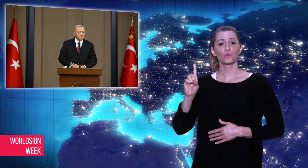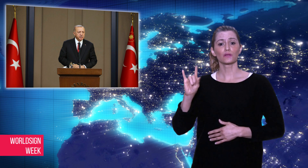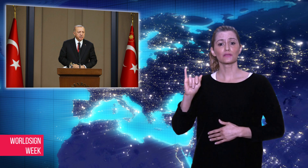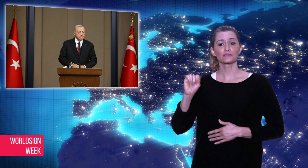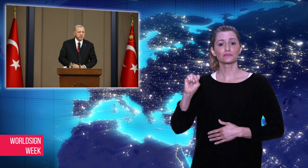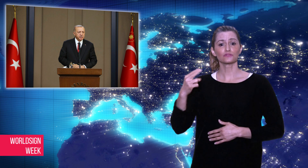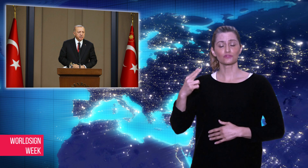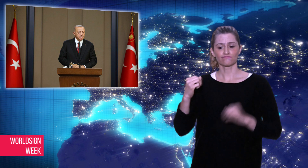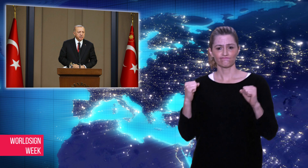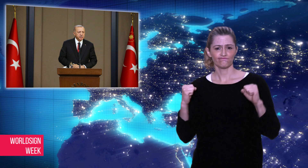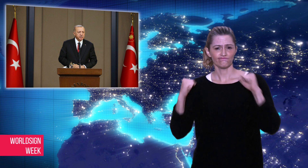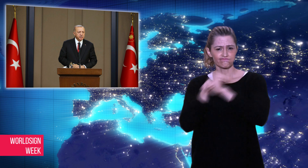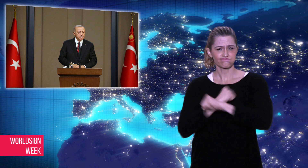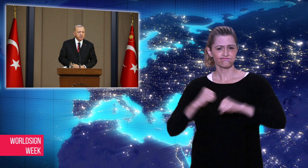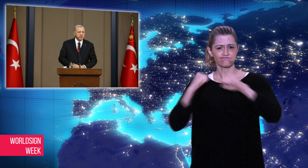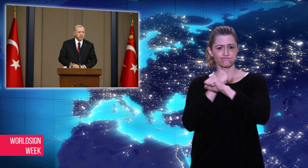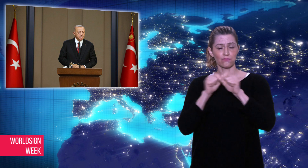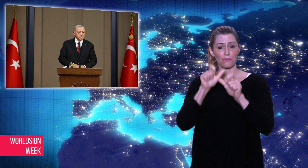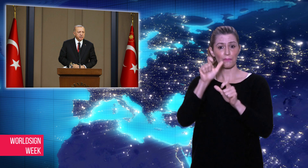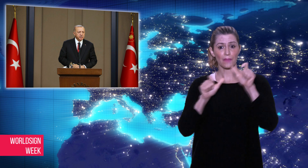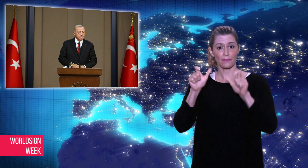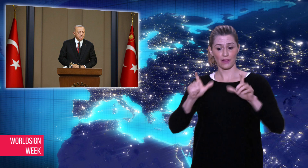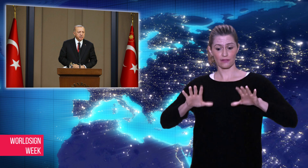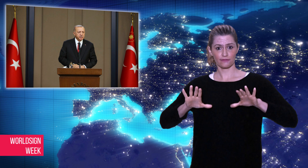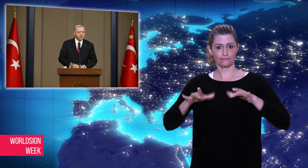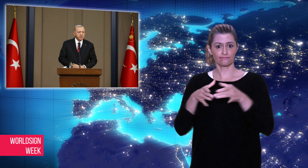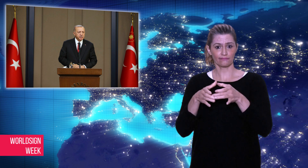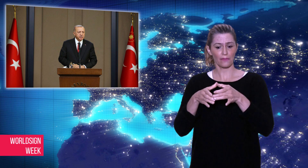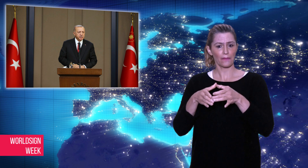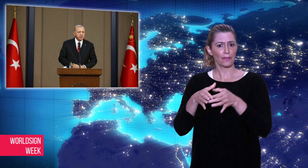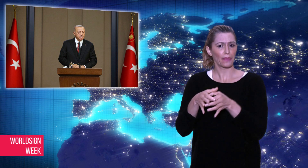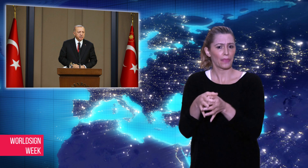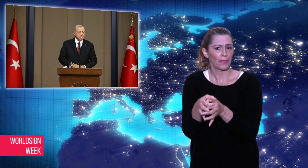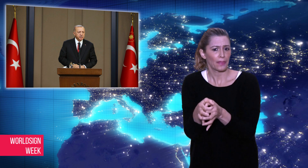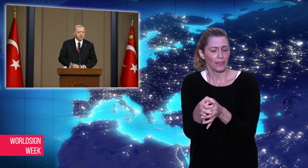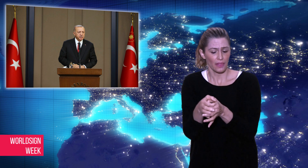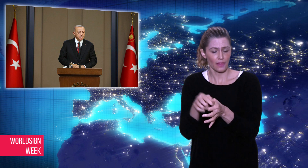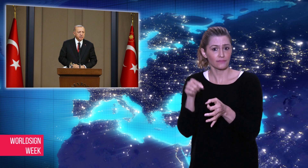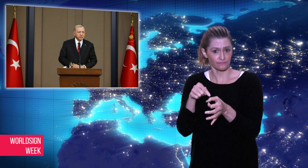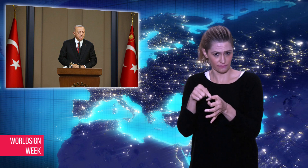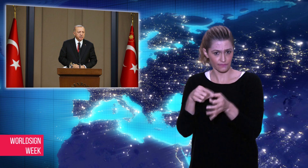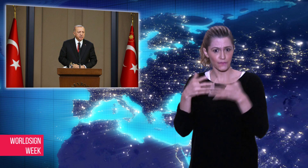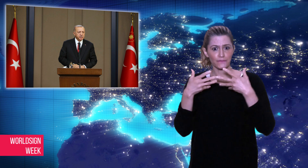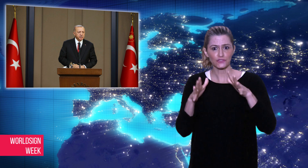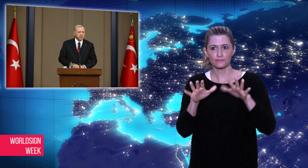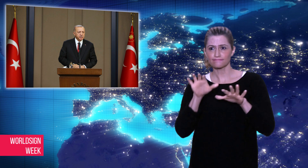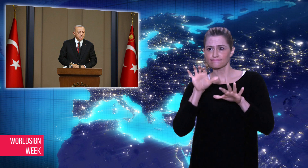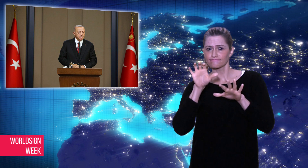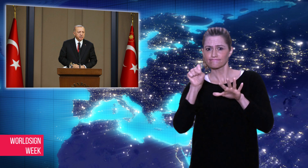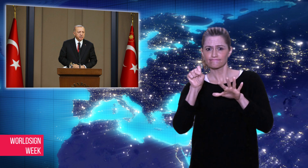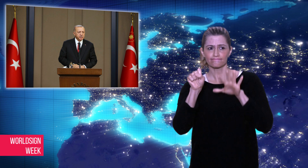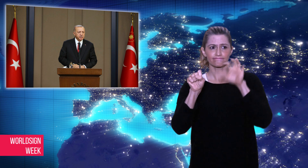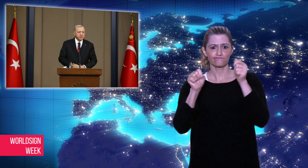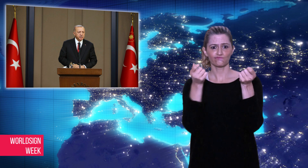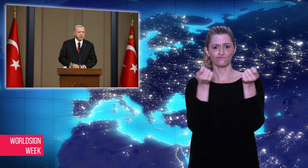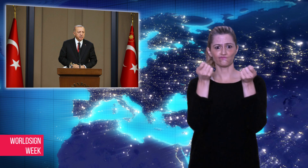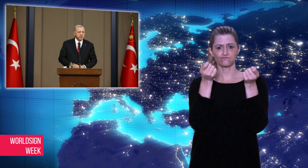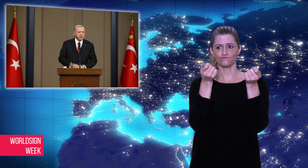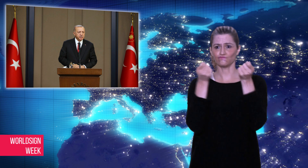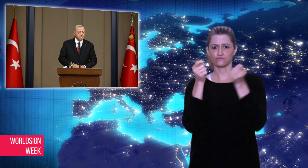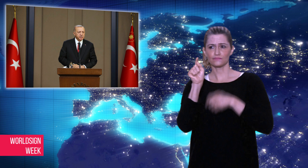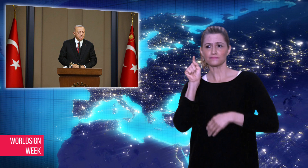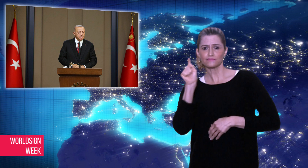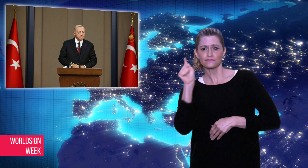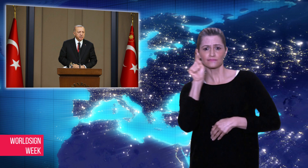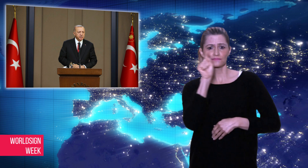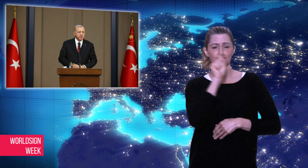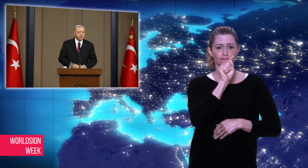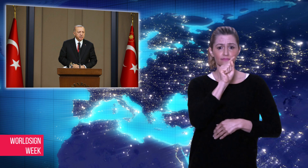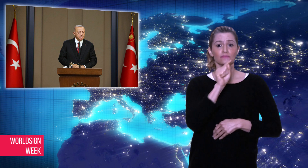on areas in northern Syria that are controlled by